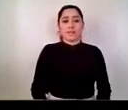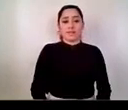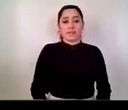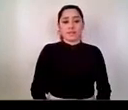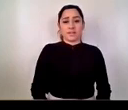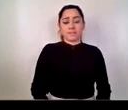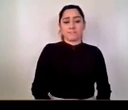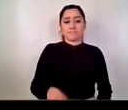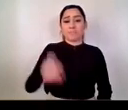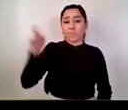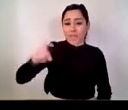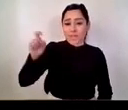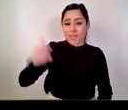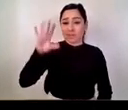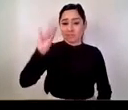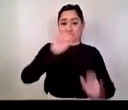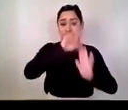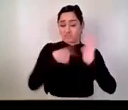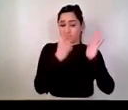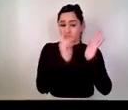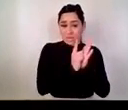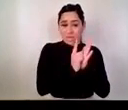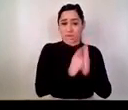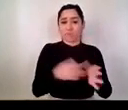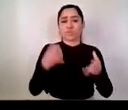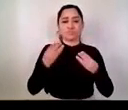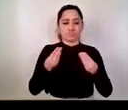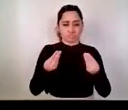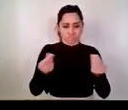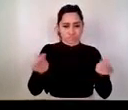can take as long as 8 hours to wear off fully.